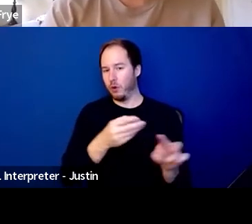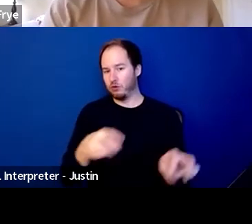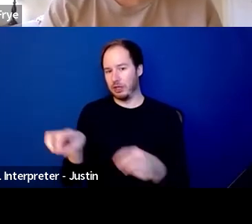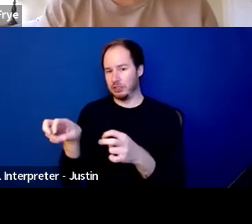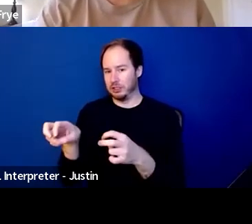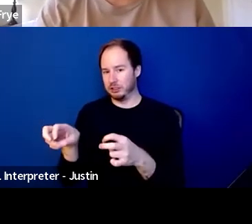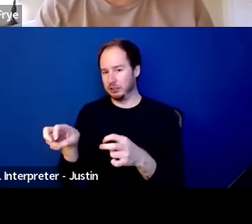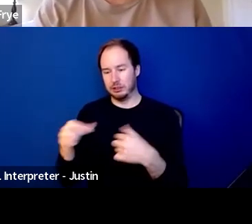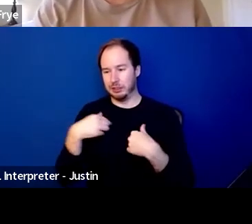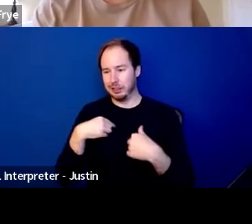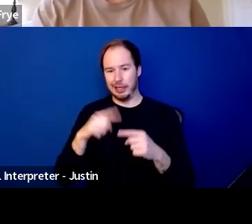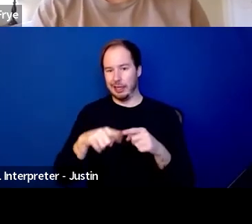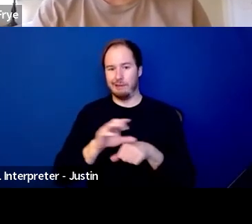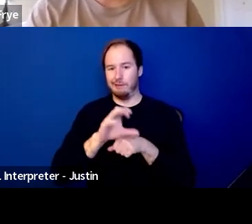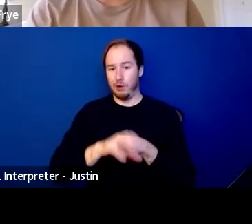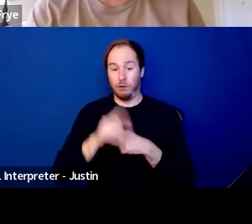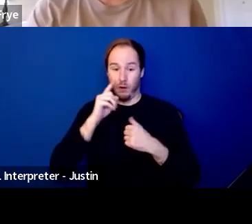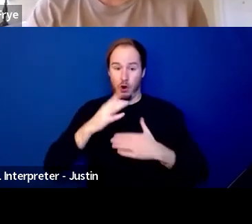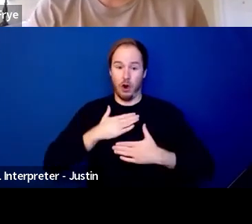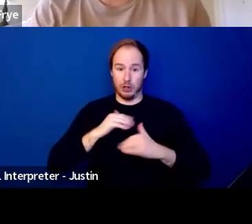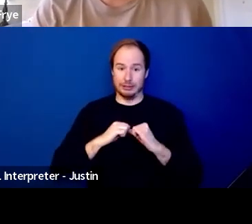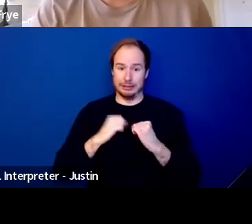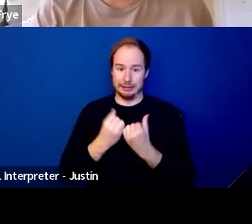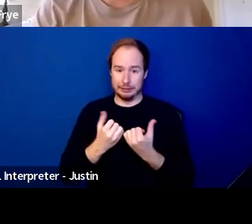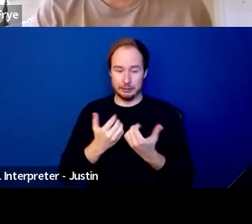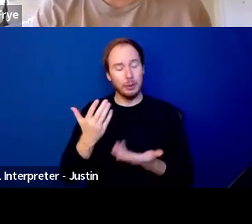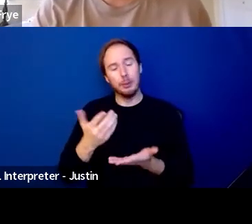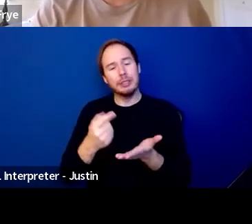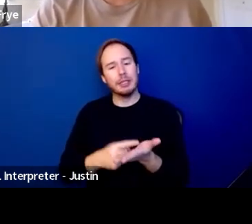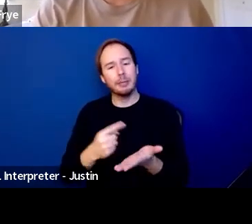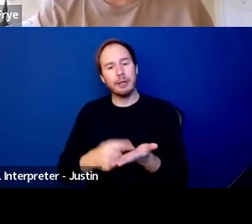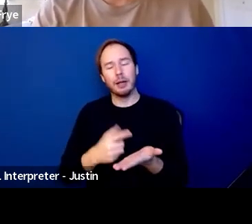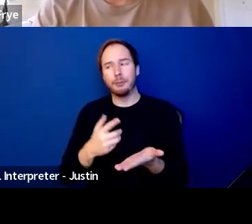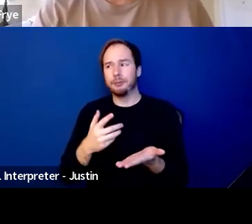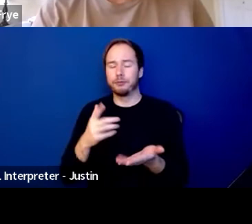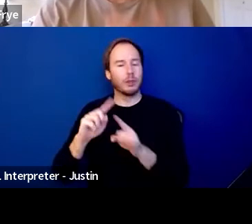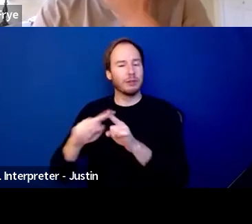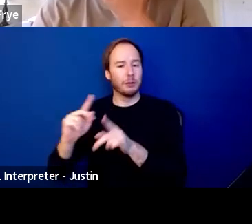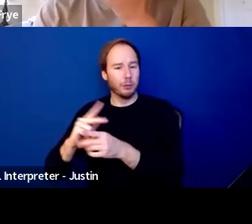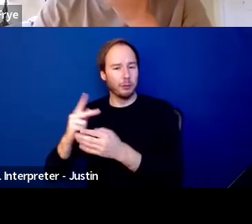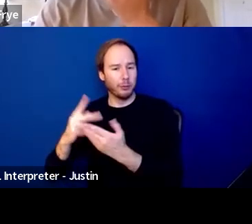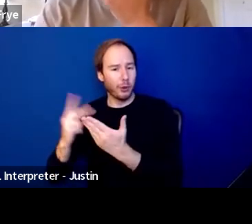And for us at least, I mean, there may be timeframes on other programs or whatever, but at least for us,